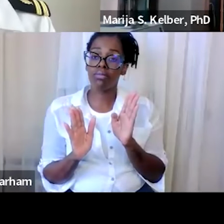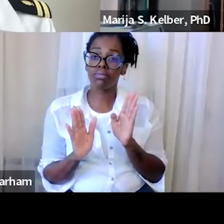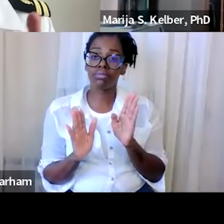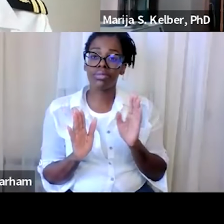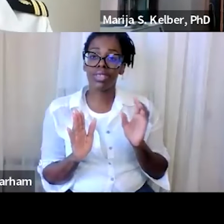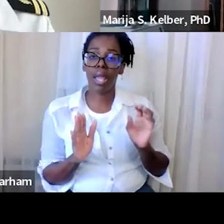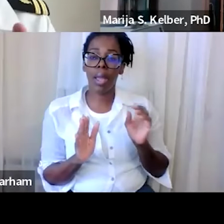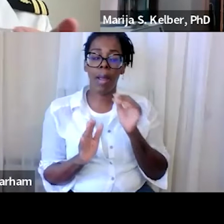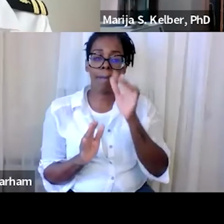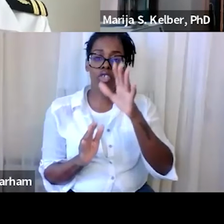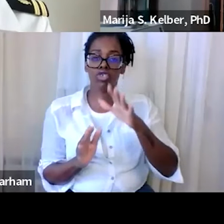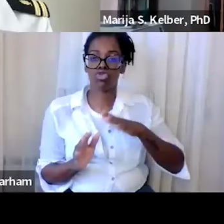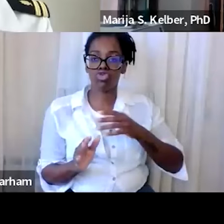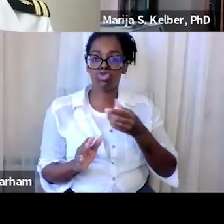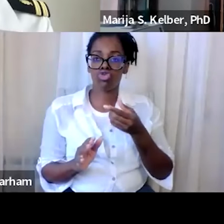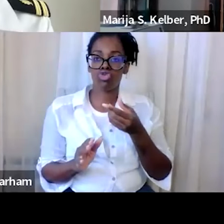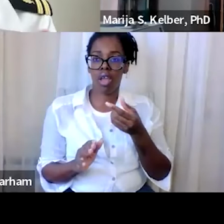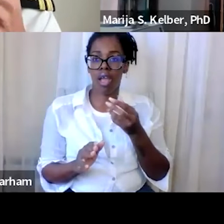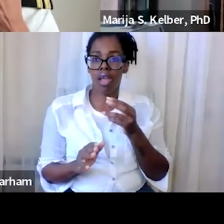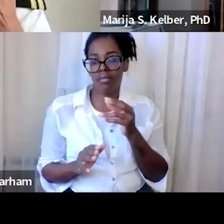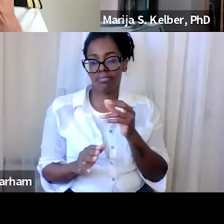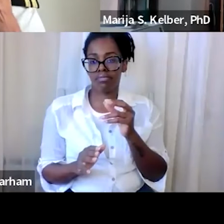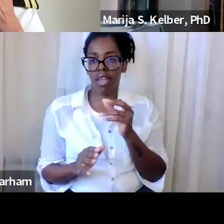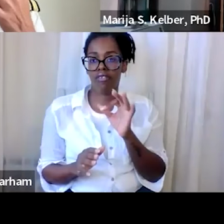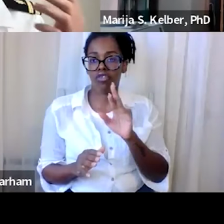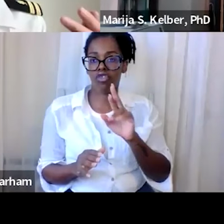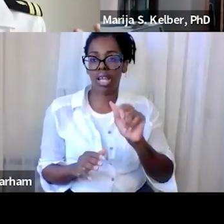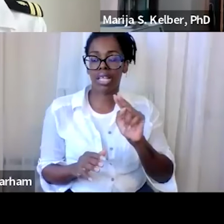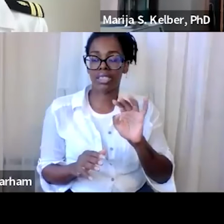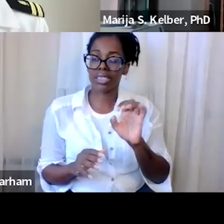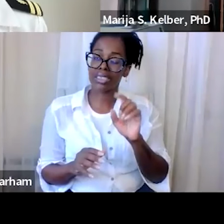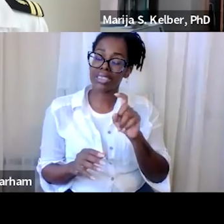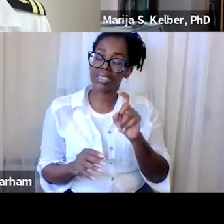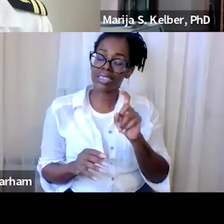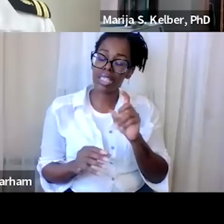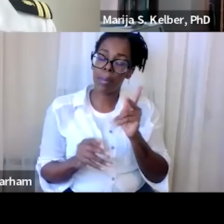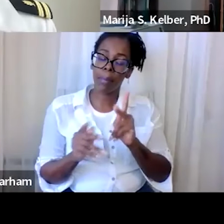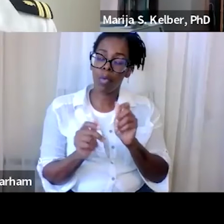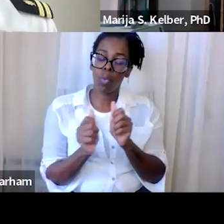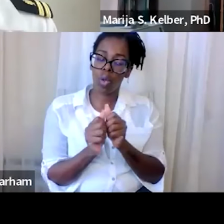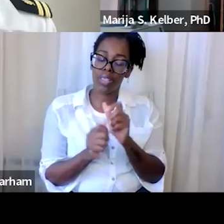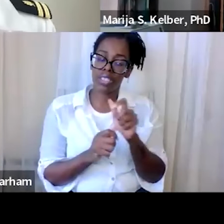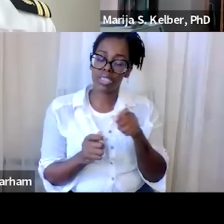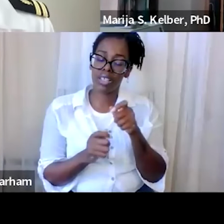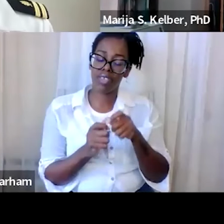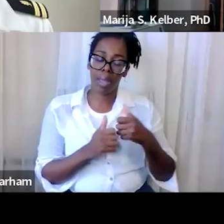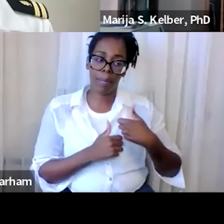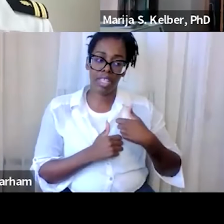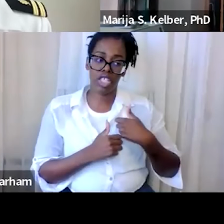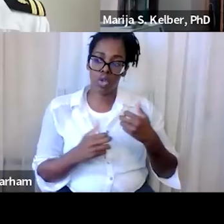who has cultural competency and experience in these very specific processes and issues. But Military OneSource, as I highlighted before,